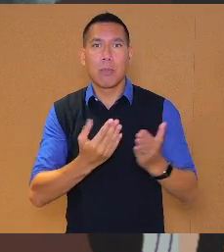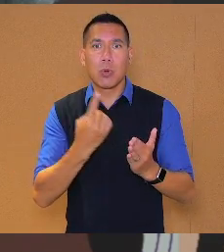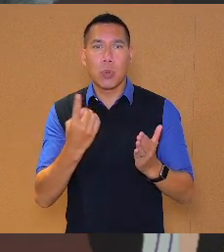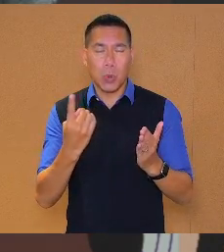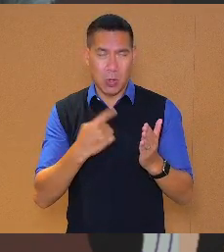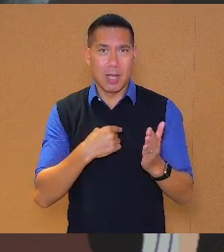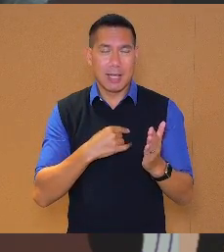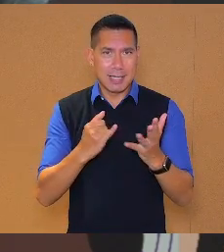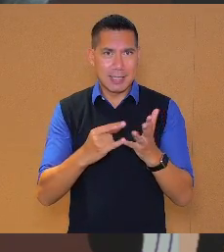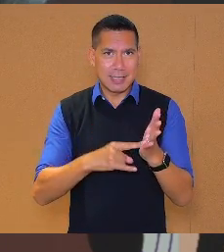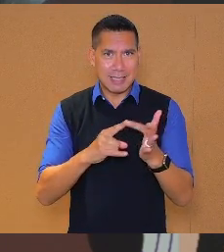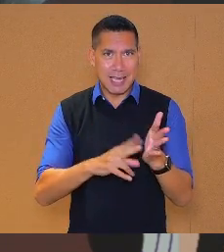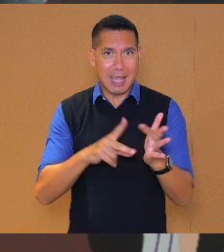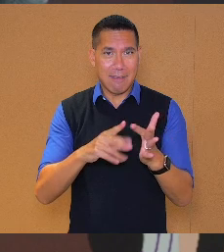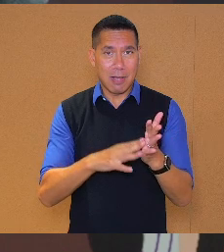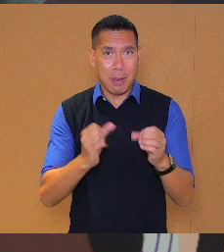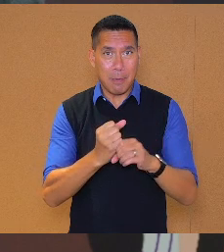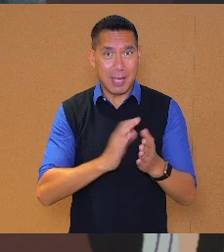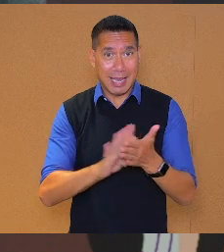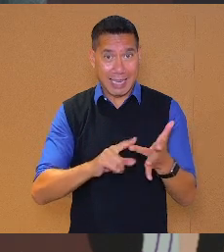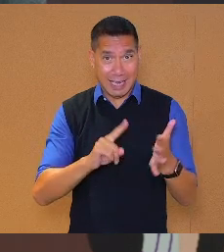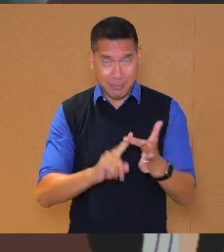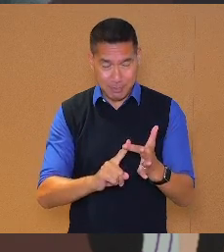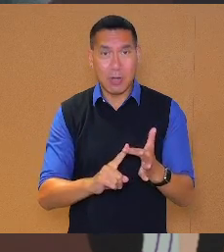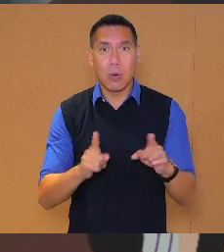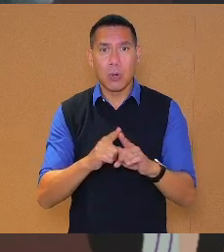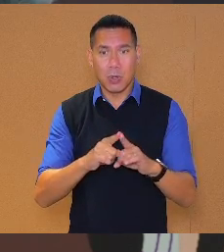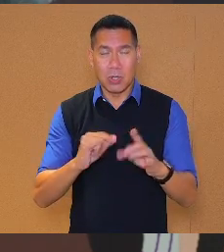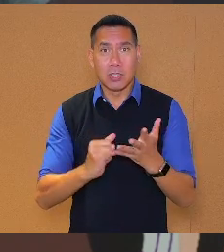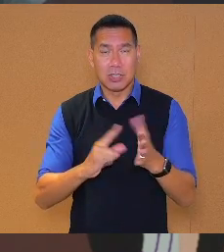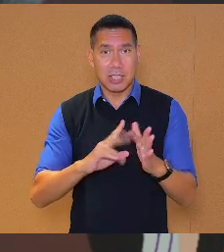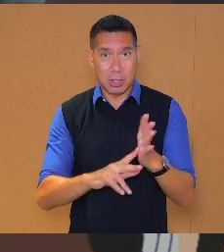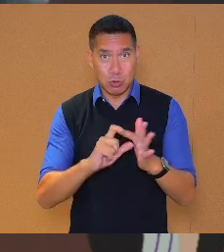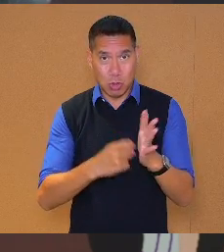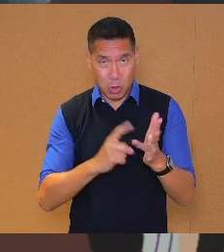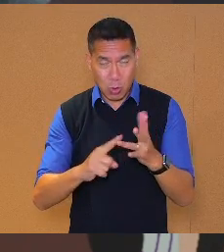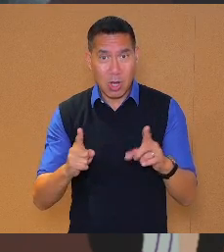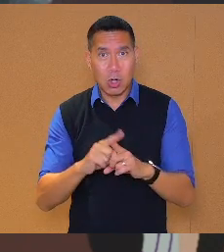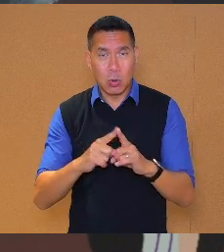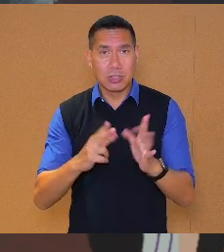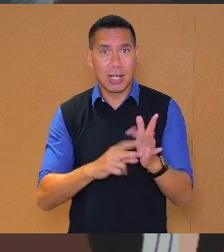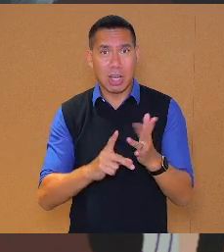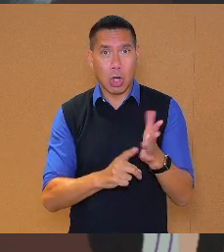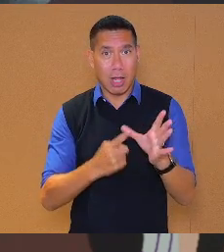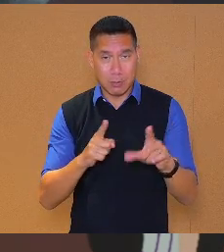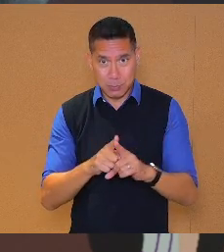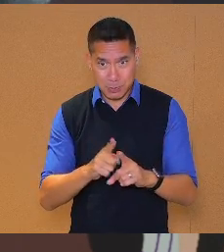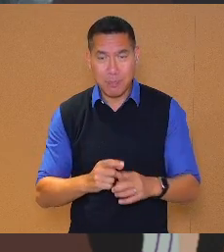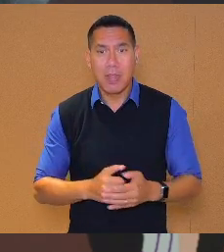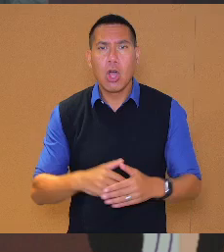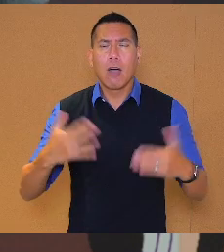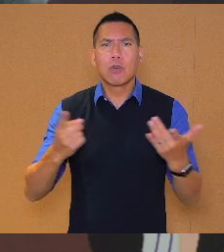McGhie, Health Minister Georgie Crozier, and VicHealth CEO